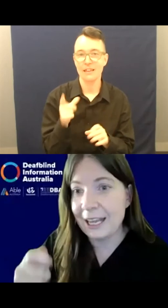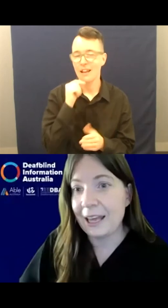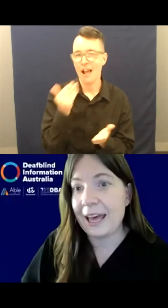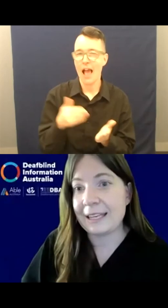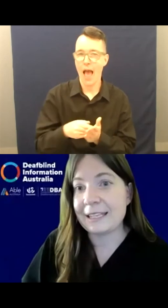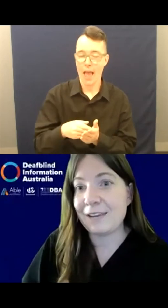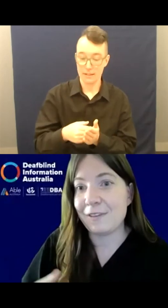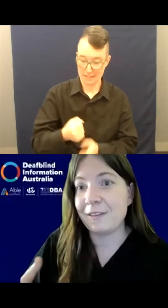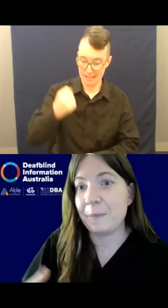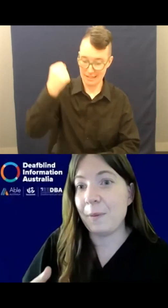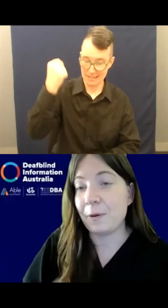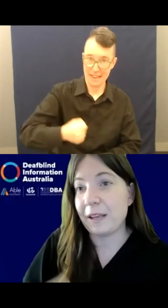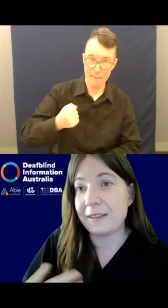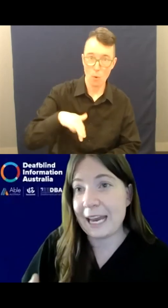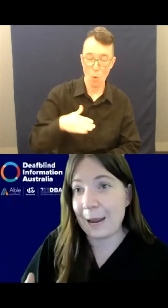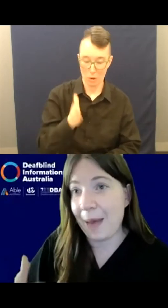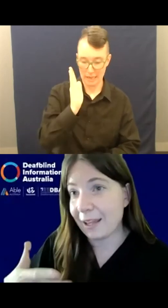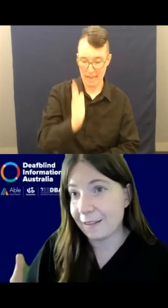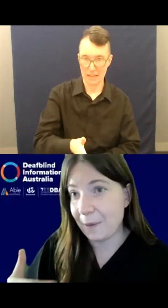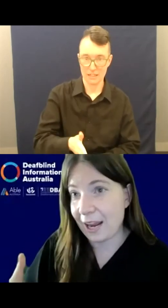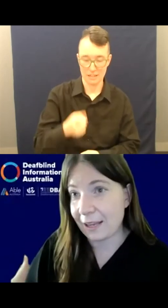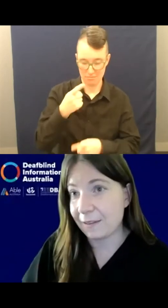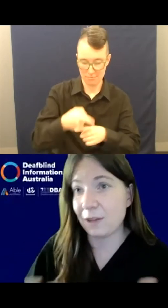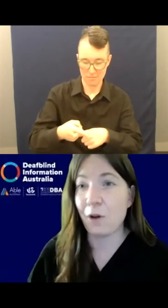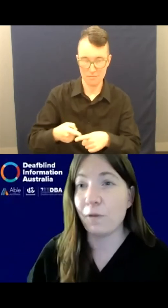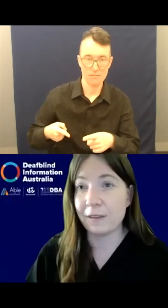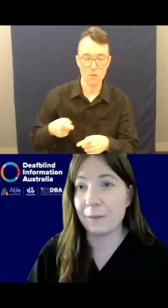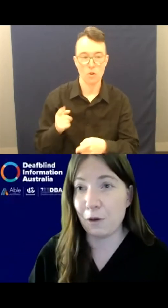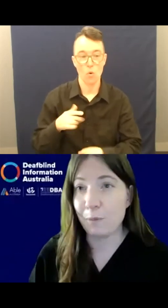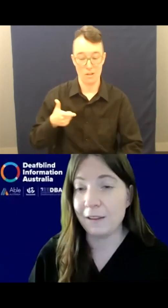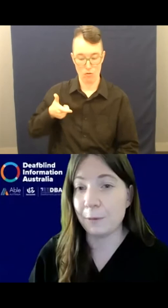and even the spray bottle standing back and spraying so involving some movement as well.